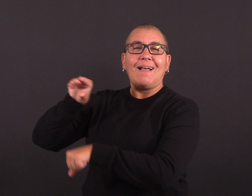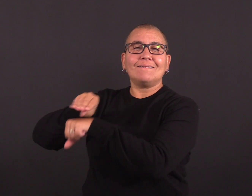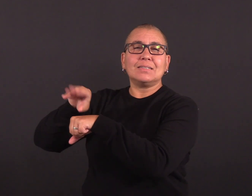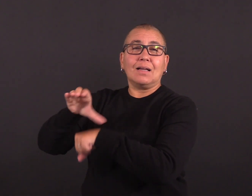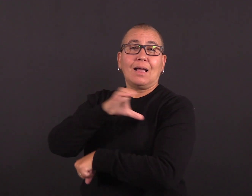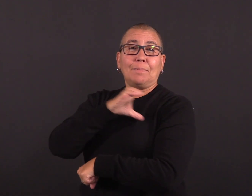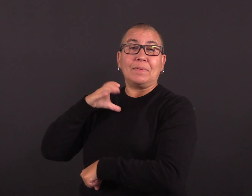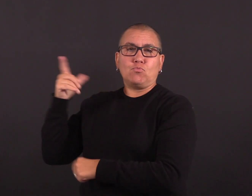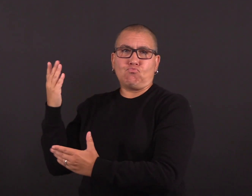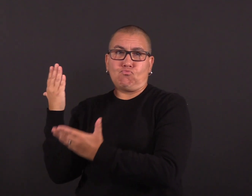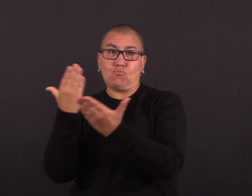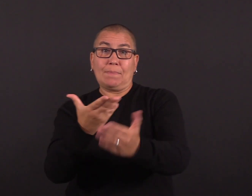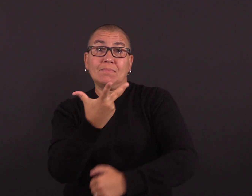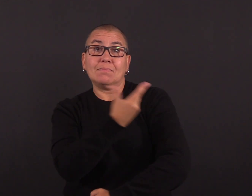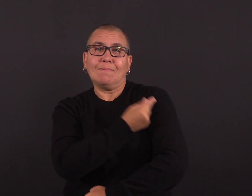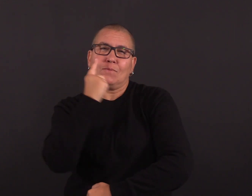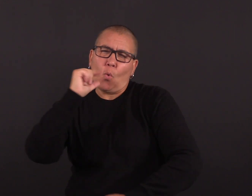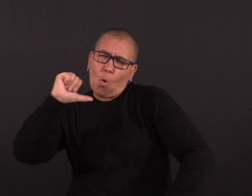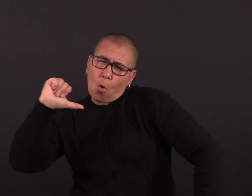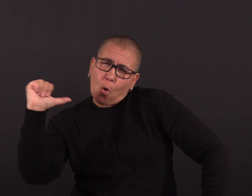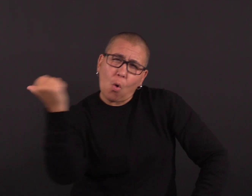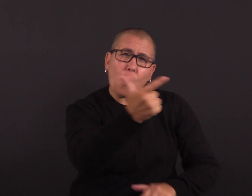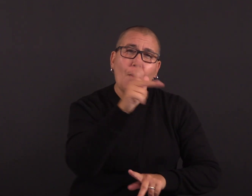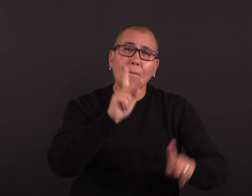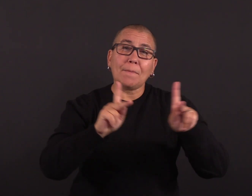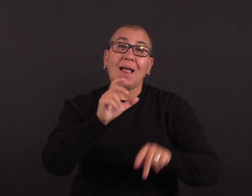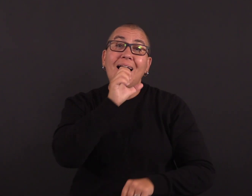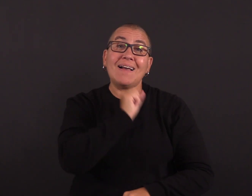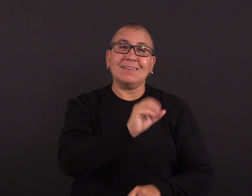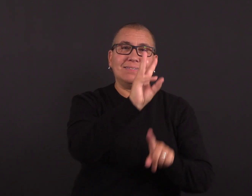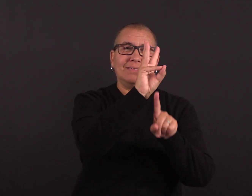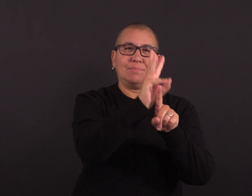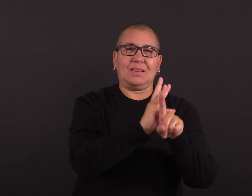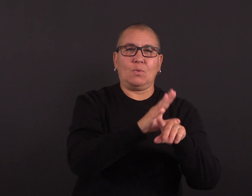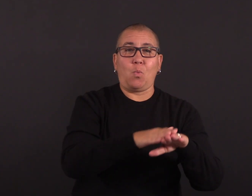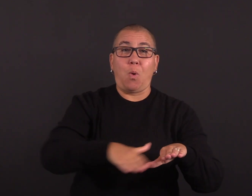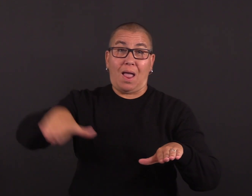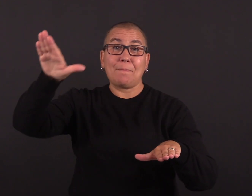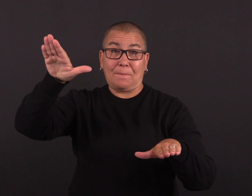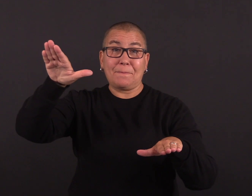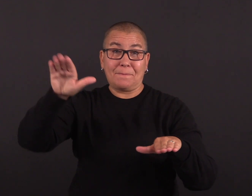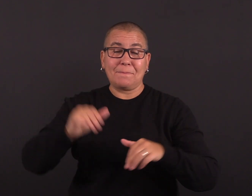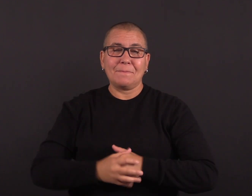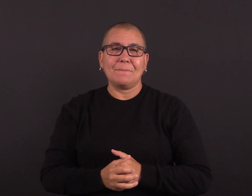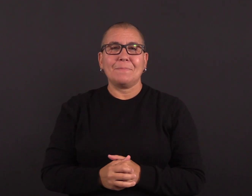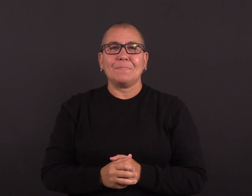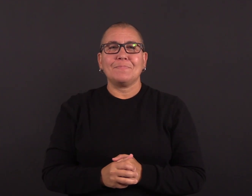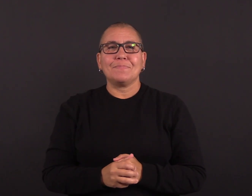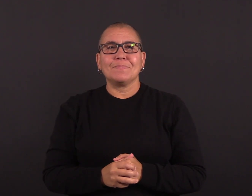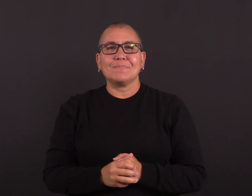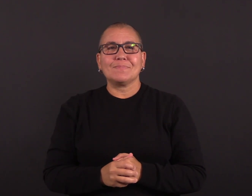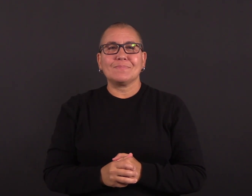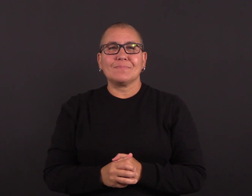Moderna and Pfizer versions gained approval Monday from the U.S. Food and Drug Administration. An